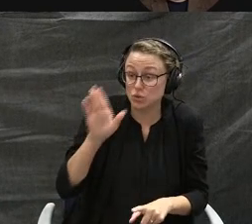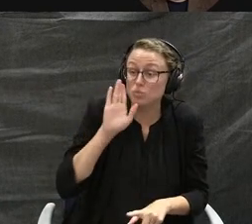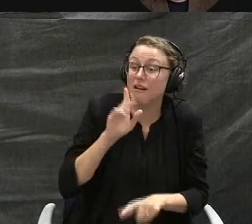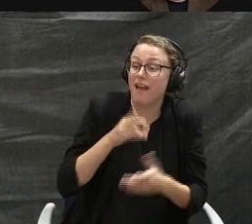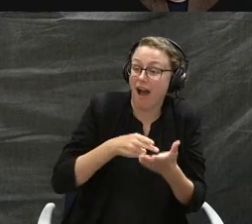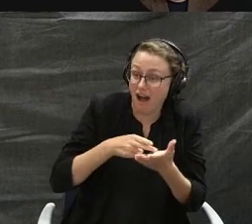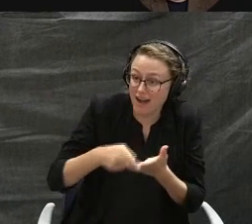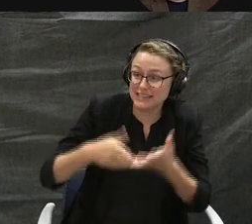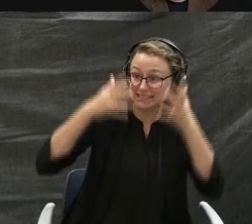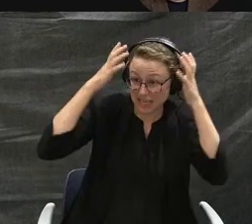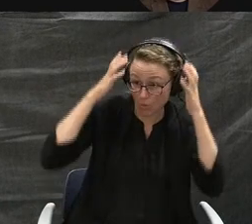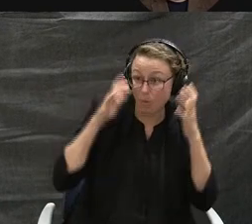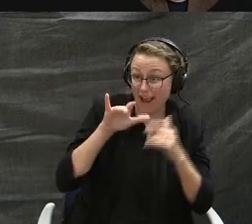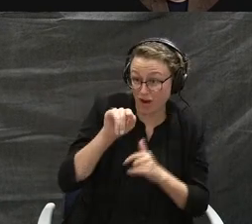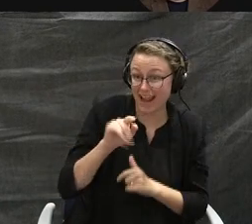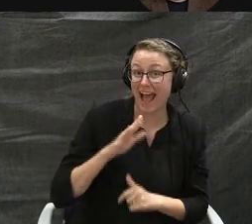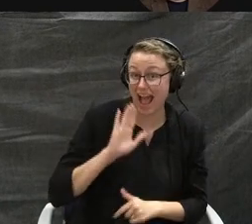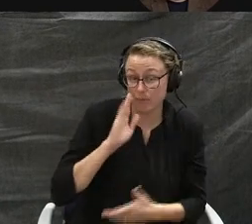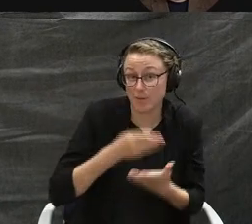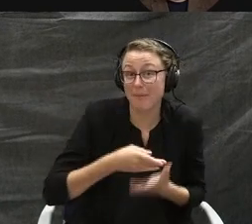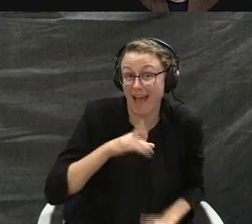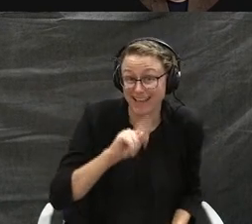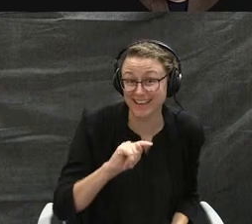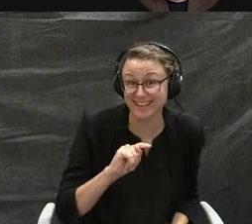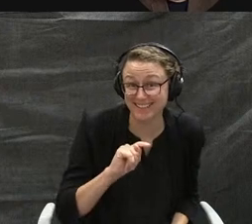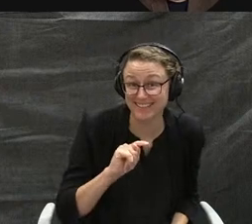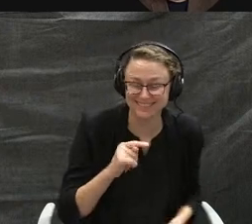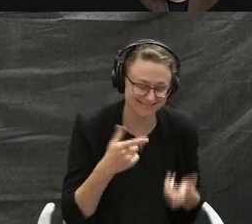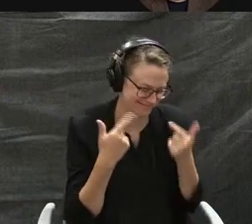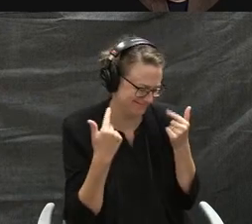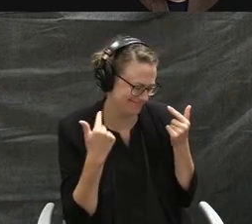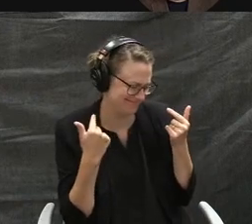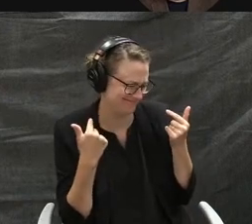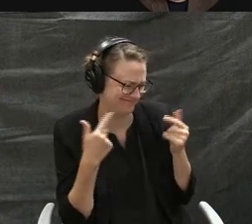buy. Well, quick question, um, so by doing the Advanced